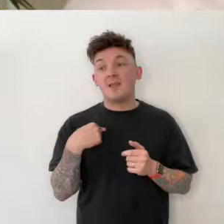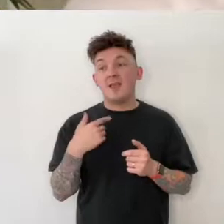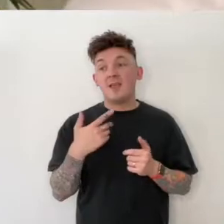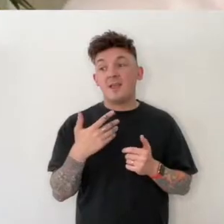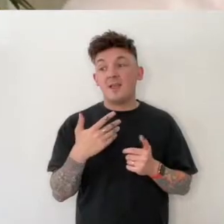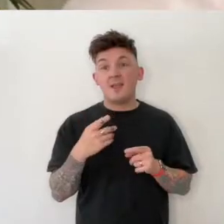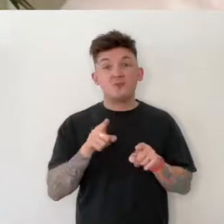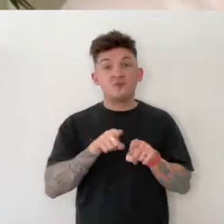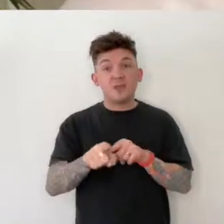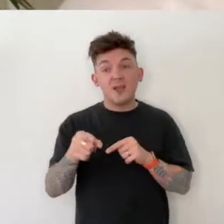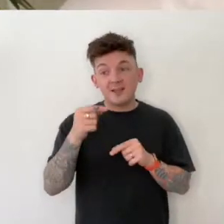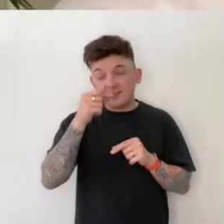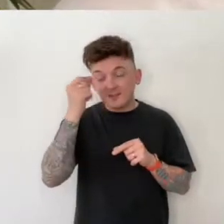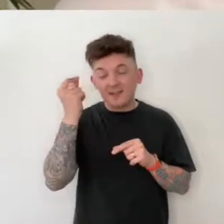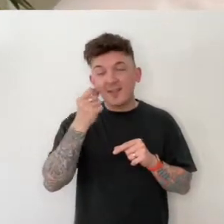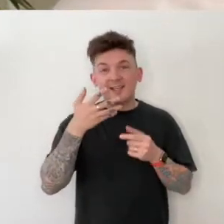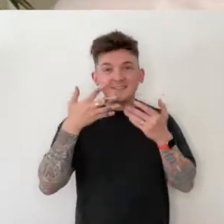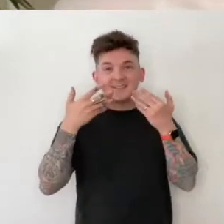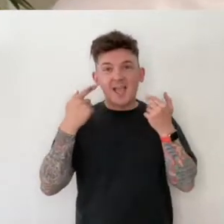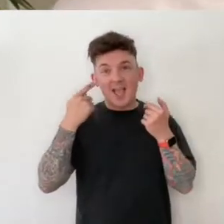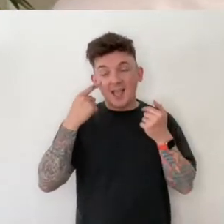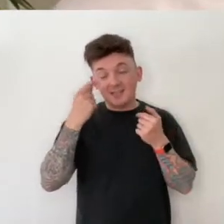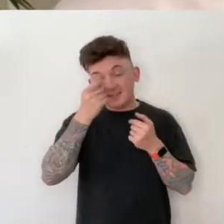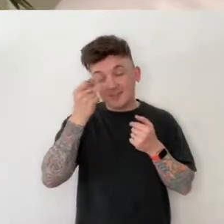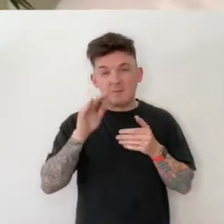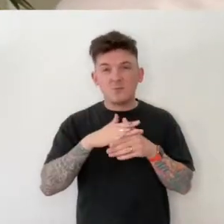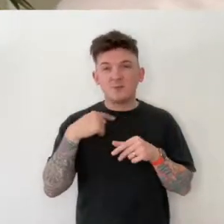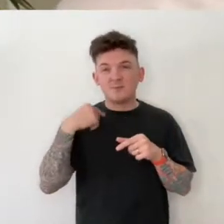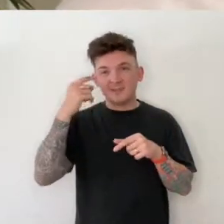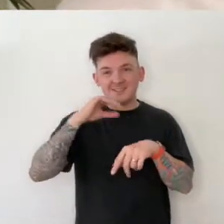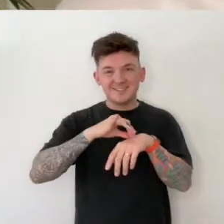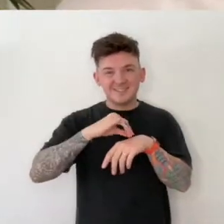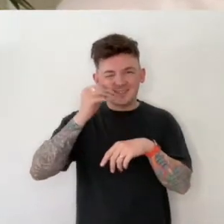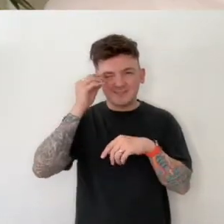it but doesn't suit me at all because my skin, it's sagged a little bit it's like okay so